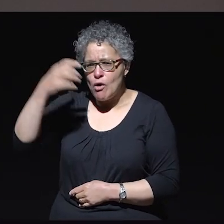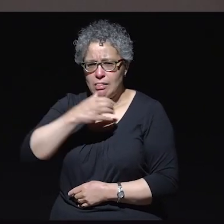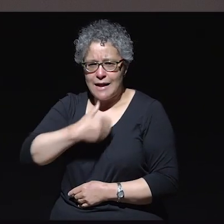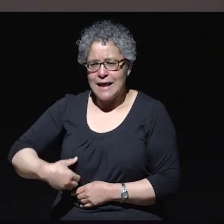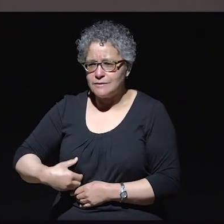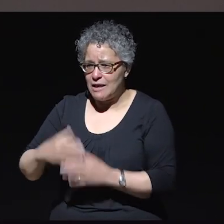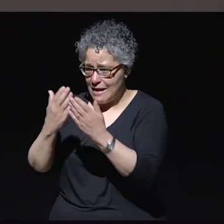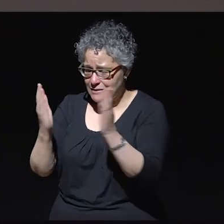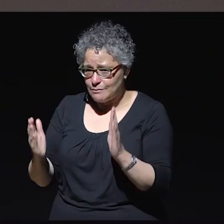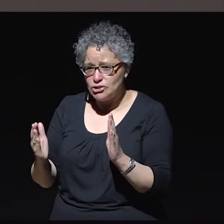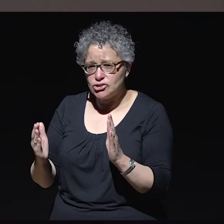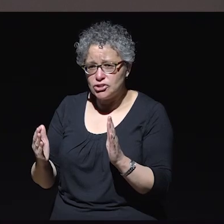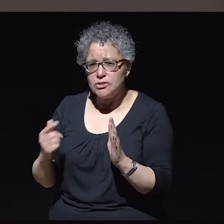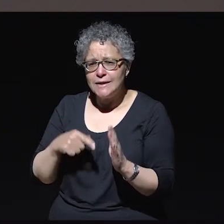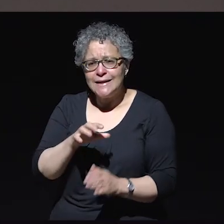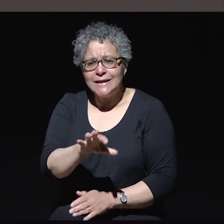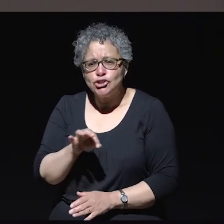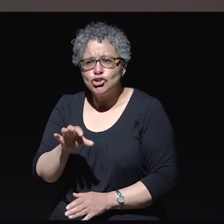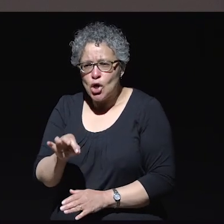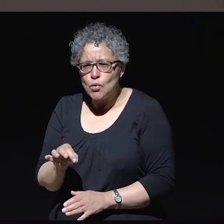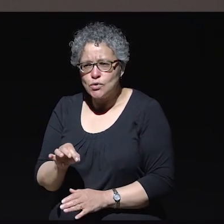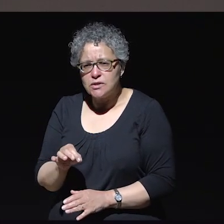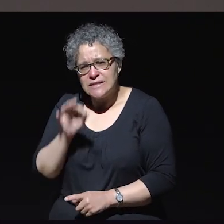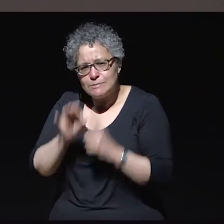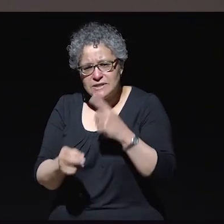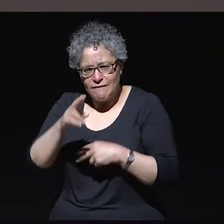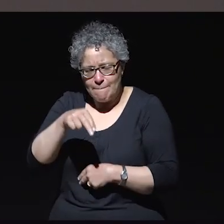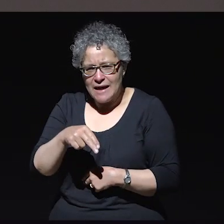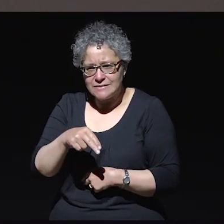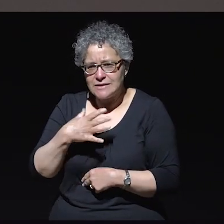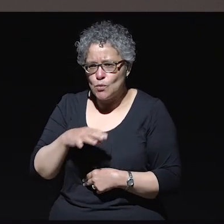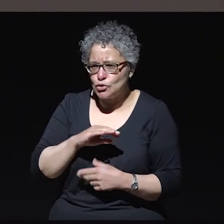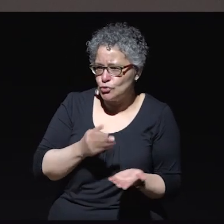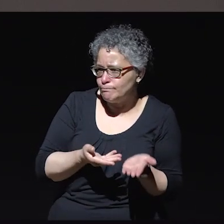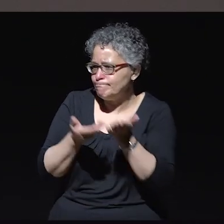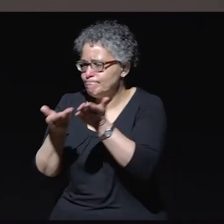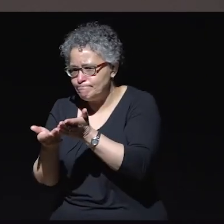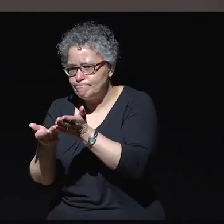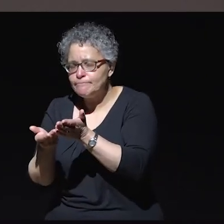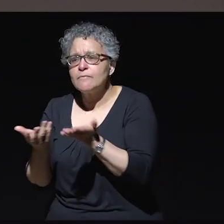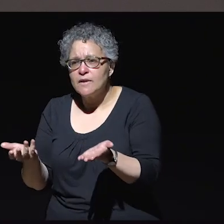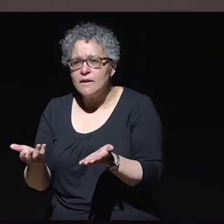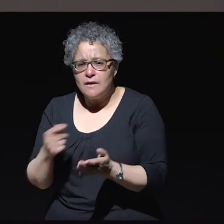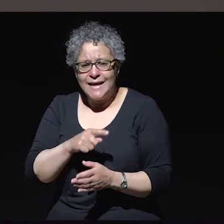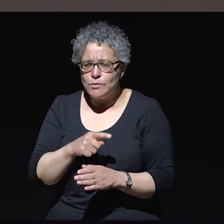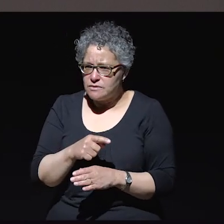Just seeing how he's revving up as a founding member of the Royal Academy, someone who does see himself